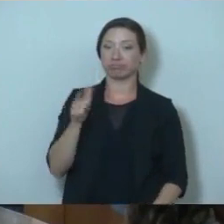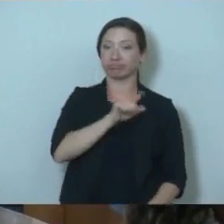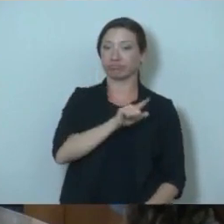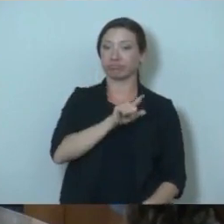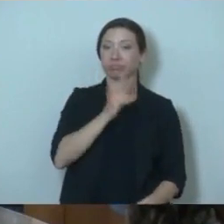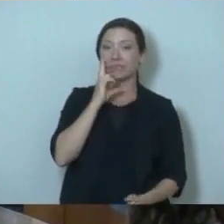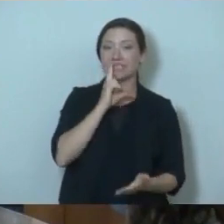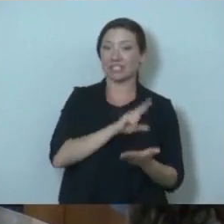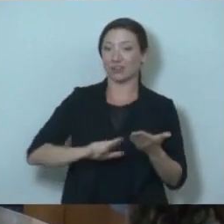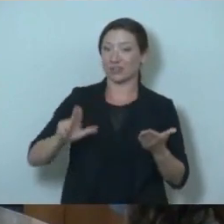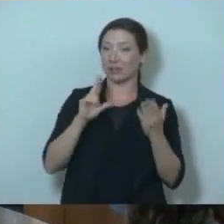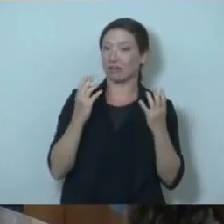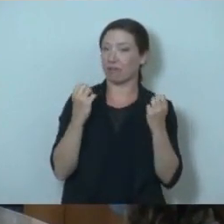G IT. ALL RIGHT.